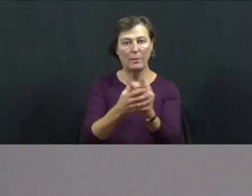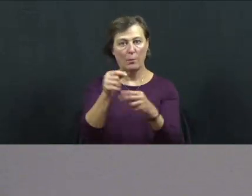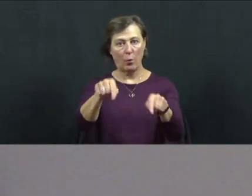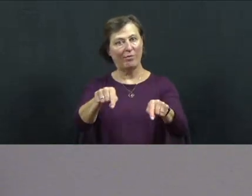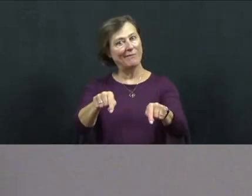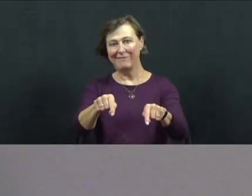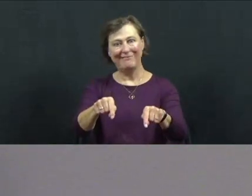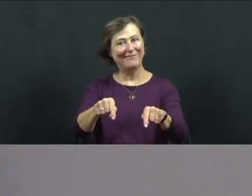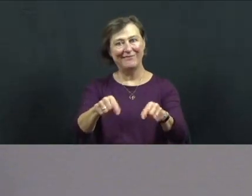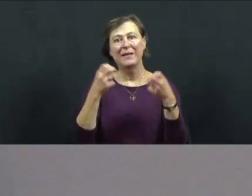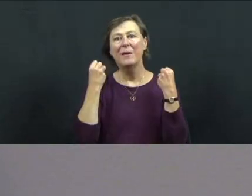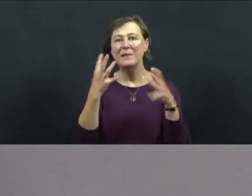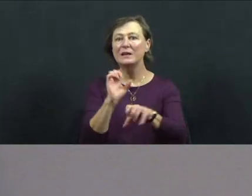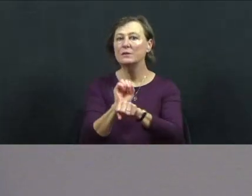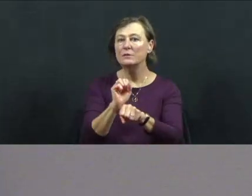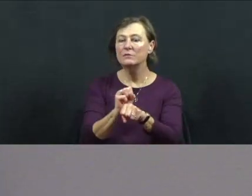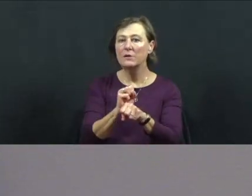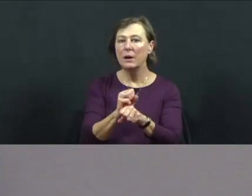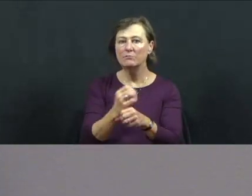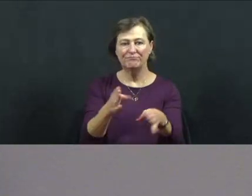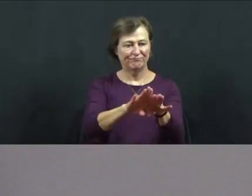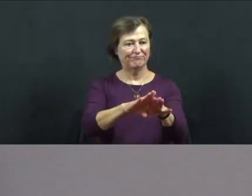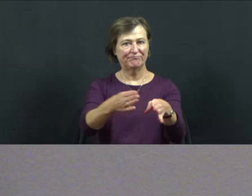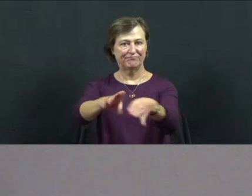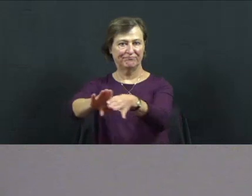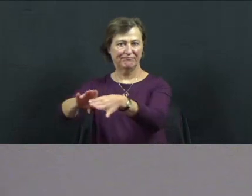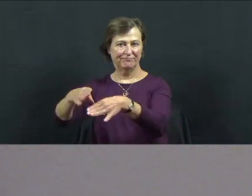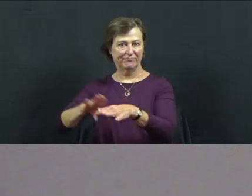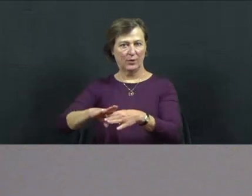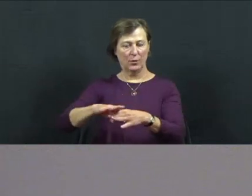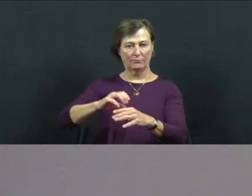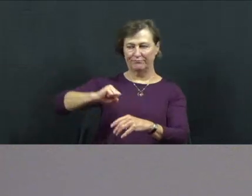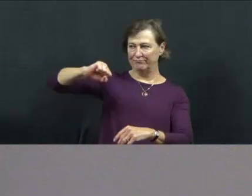closed to women, and women had no voice or